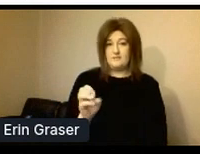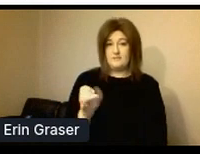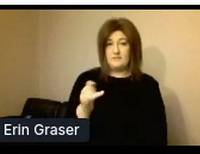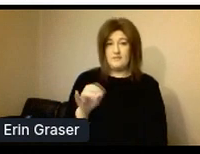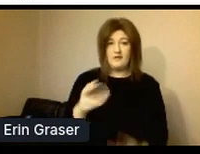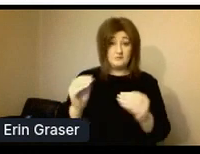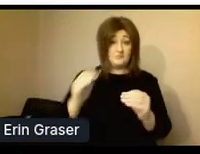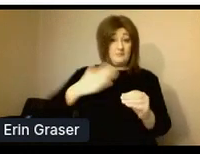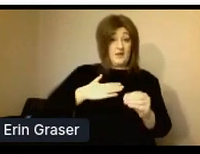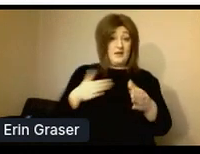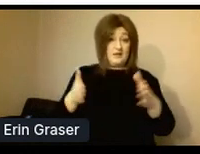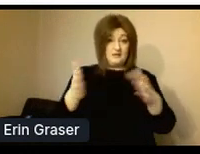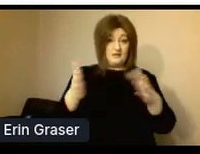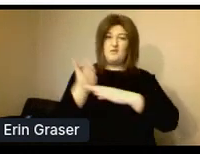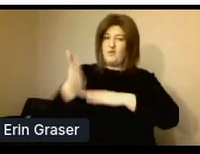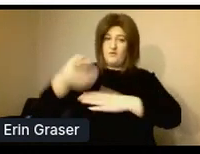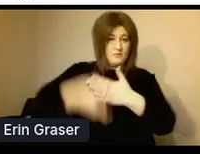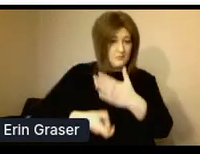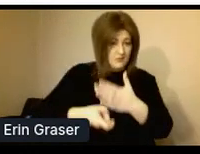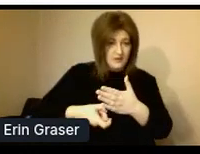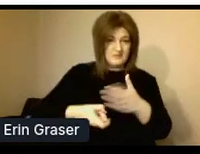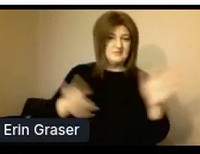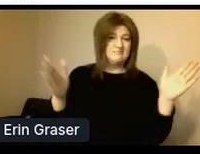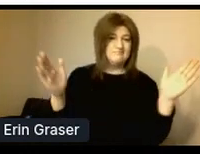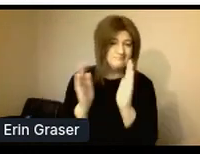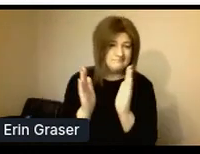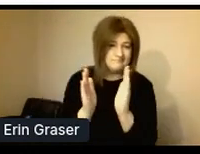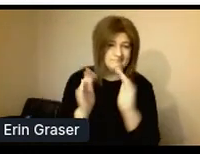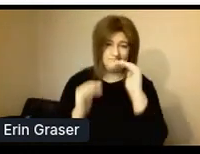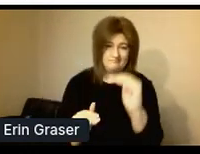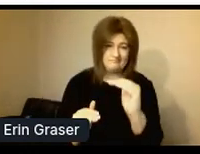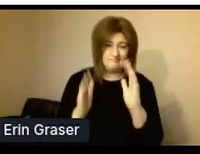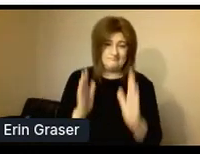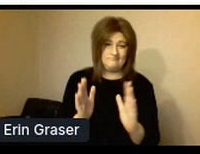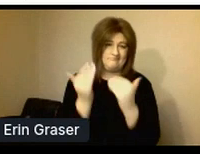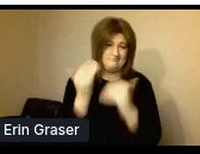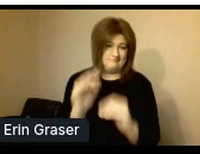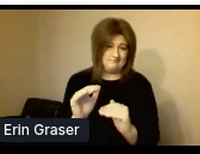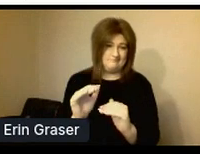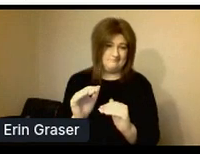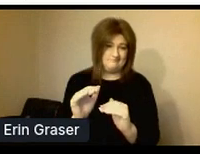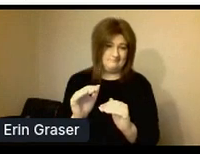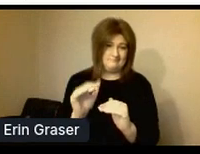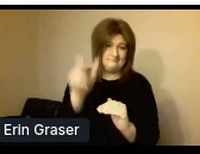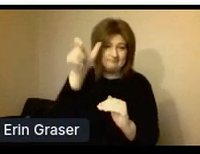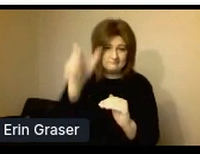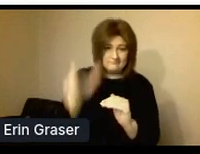It's overpriced. And it's a small little section of the long couple